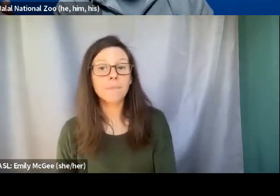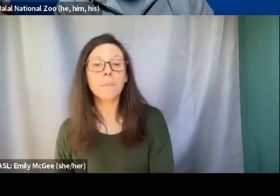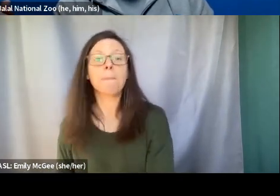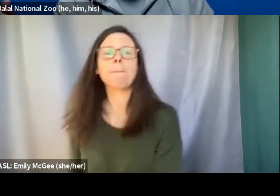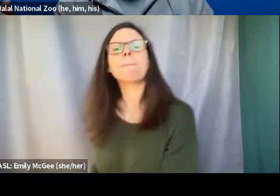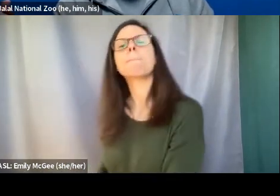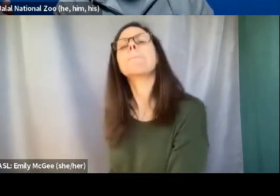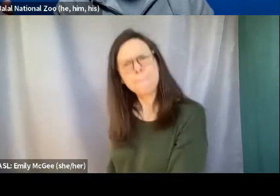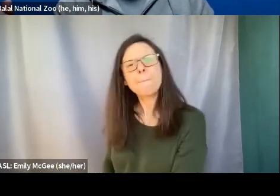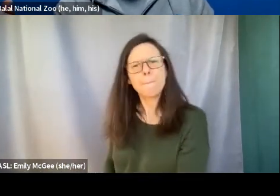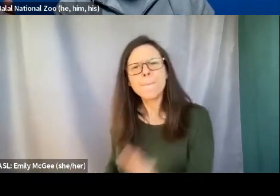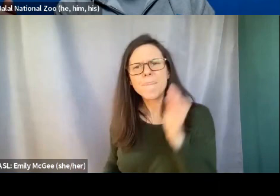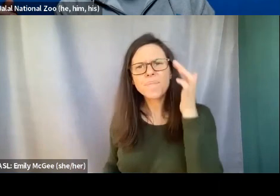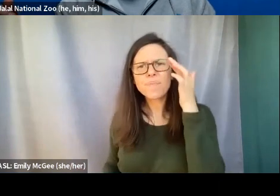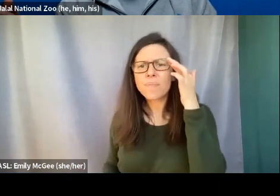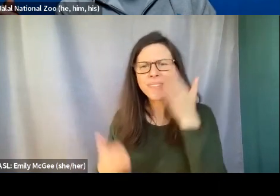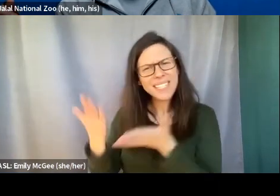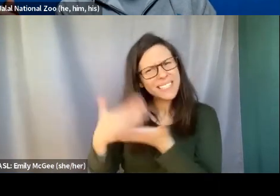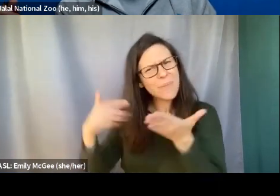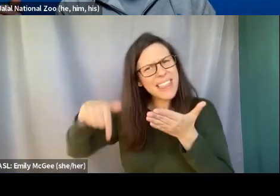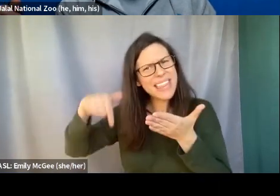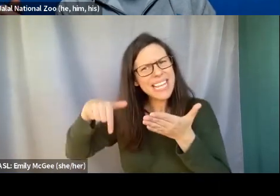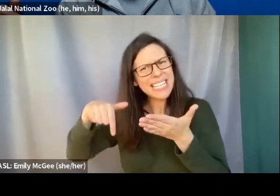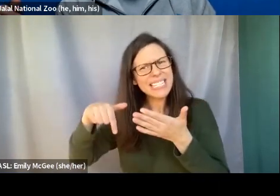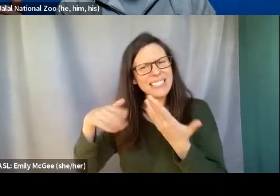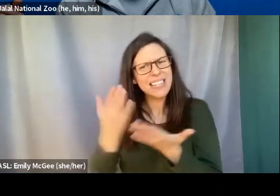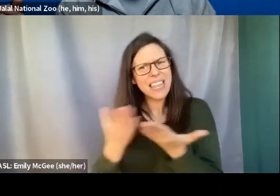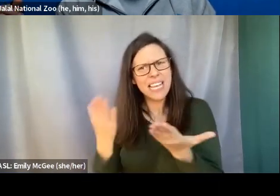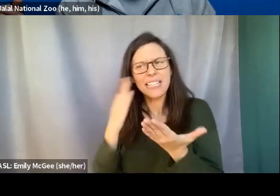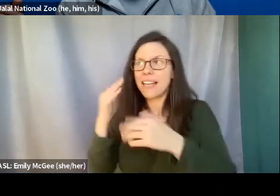that, how do we deal with them? Killian asks "does the water ever freeze?"